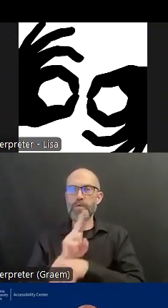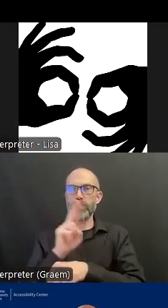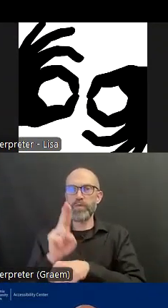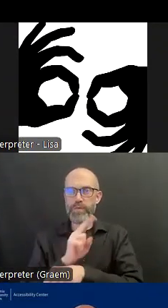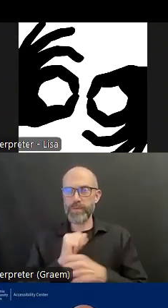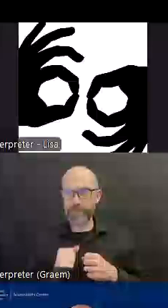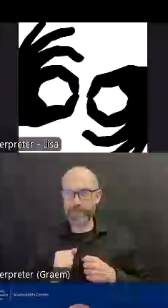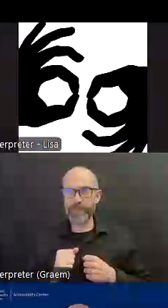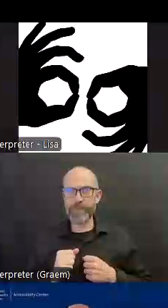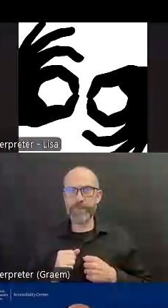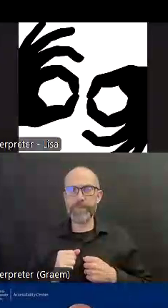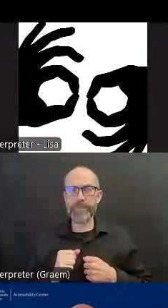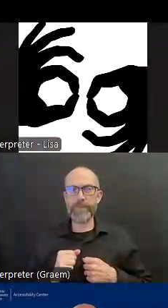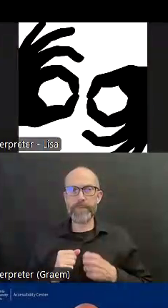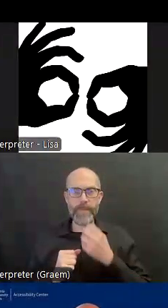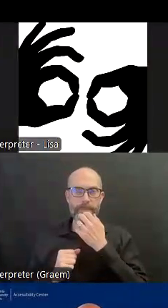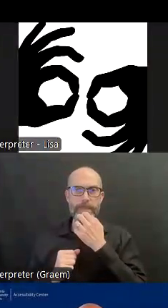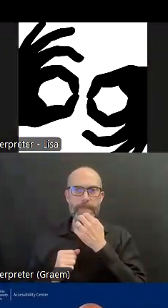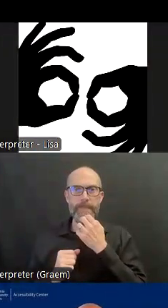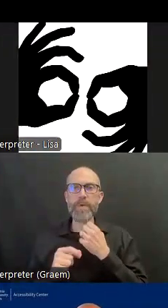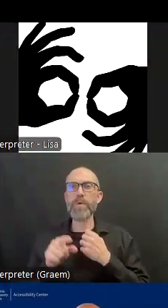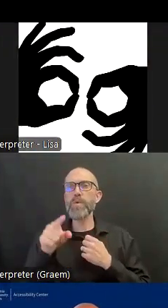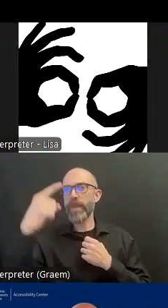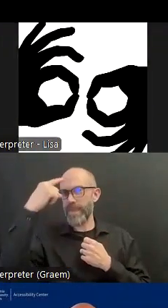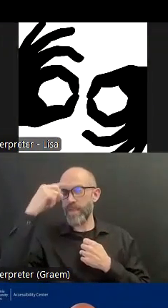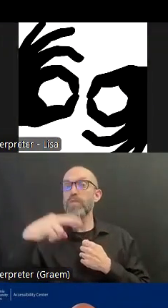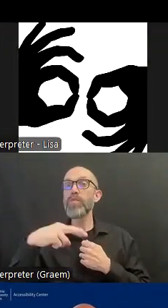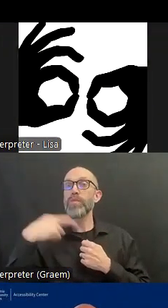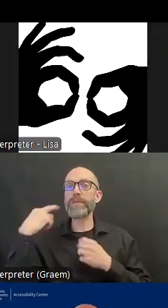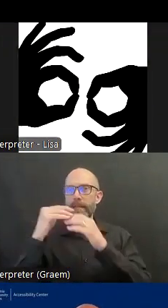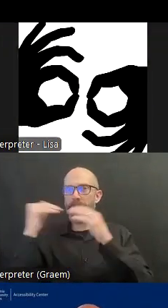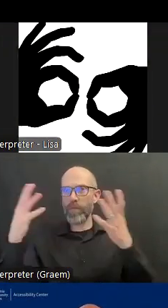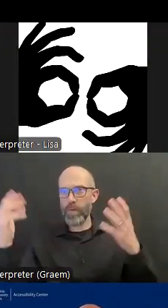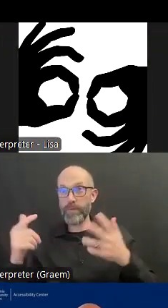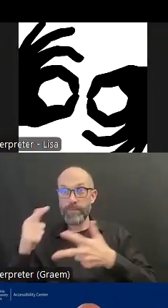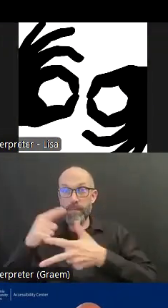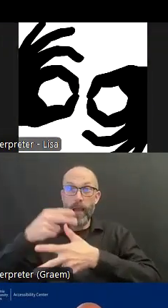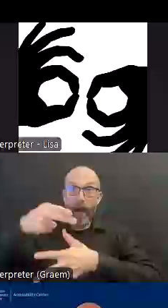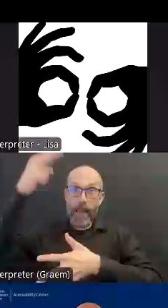What do you think the risk level is for this? Is it high, moderate, or low?